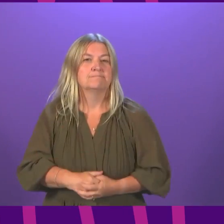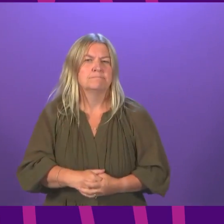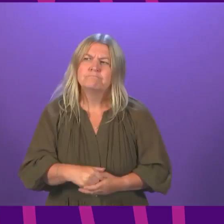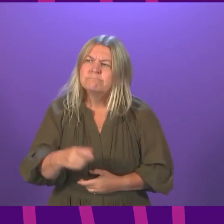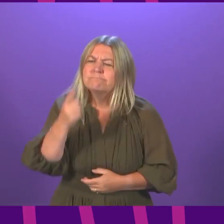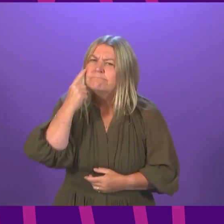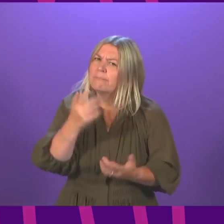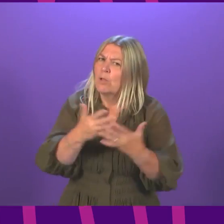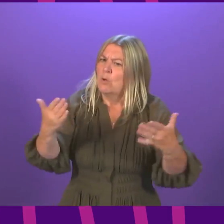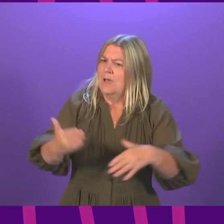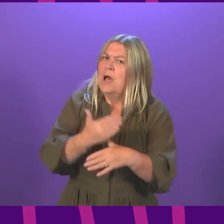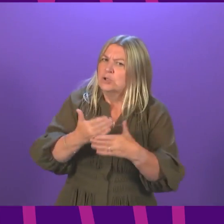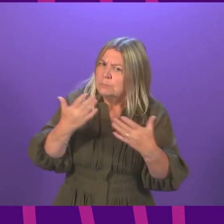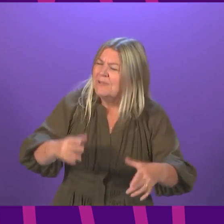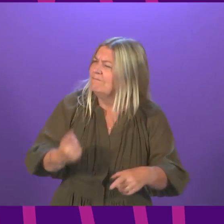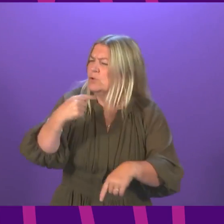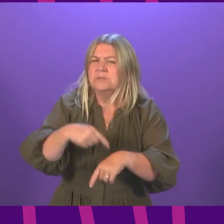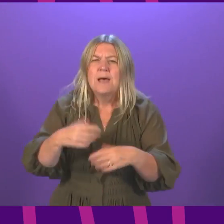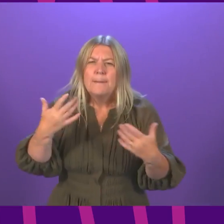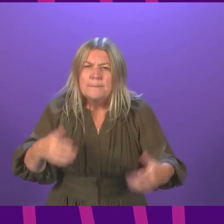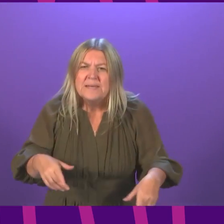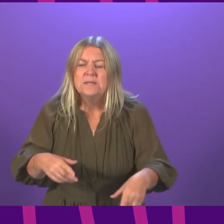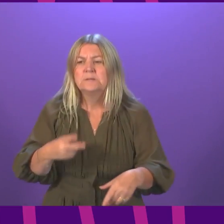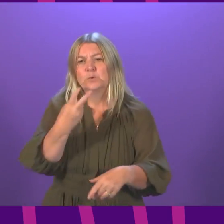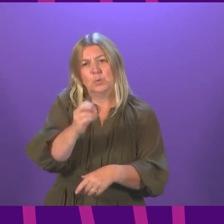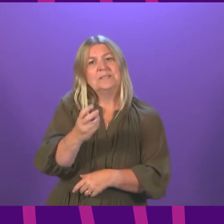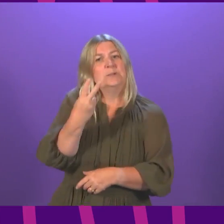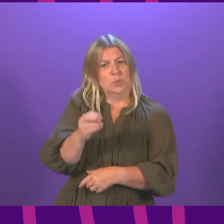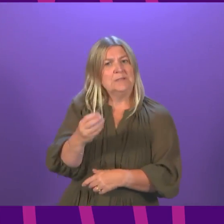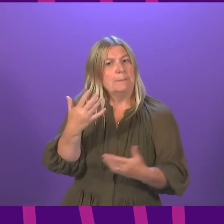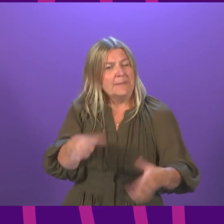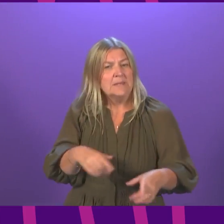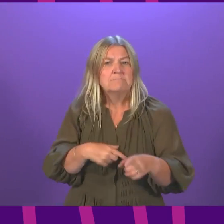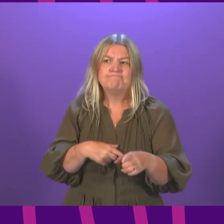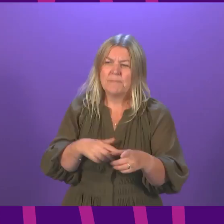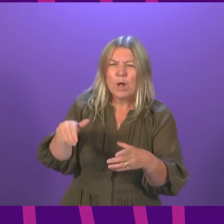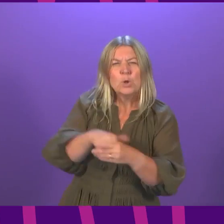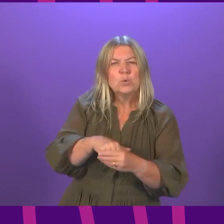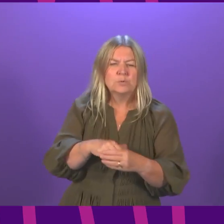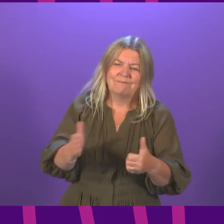Many actions have been taken for the first time during 2021, including the pilot project